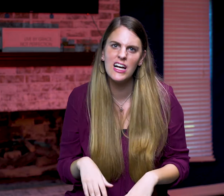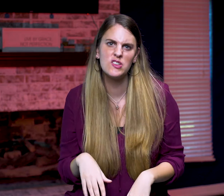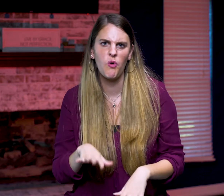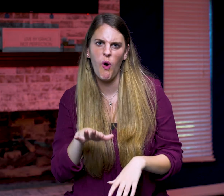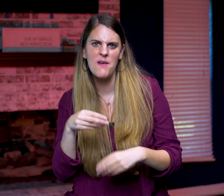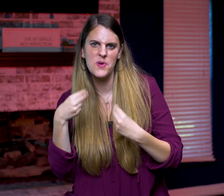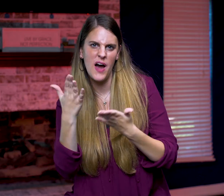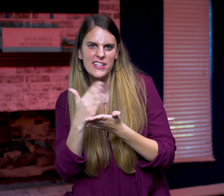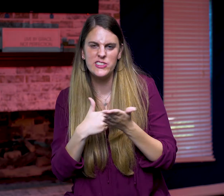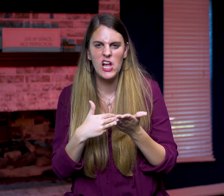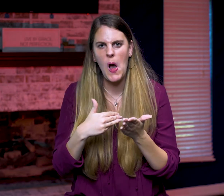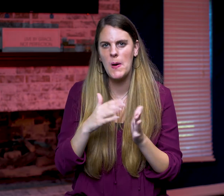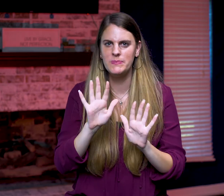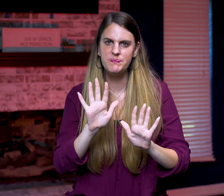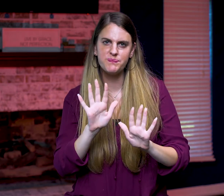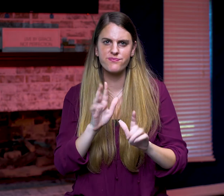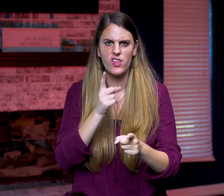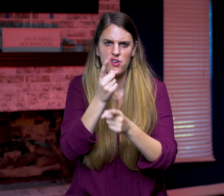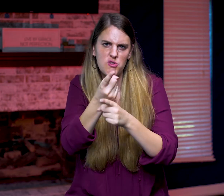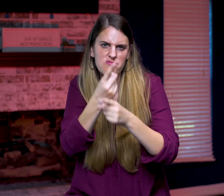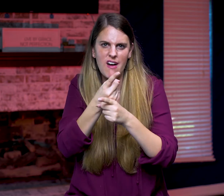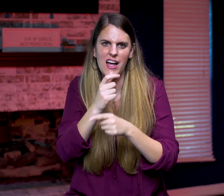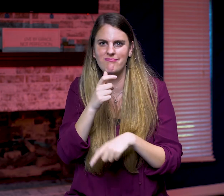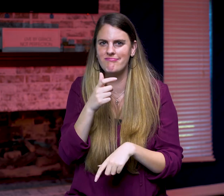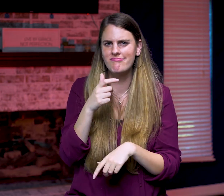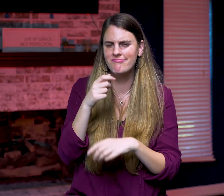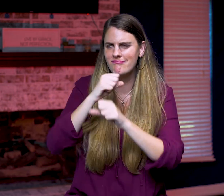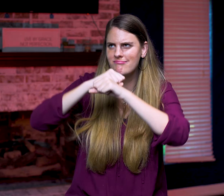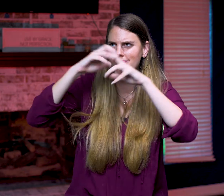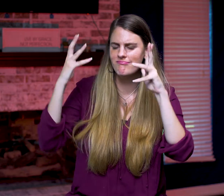or a diviner who provides some correct insights